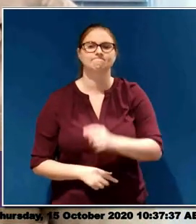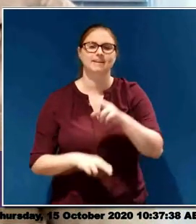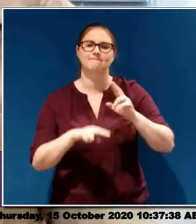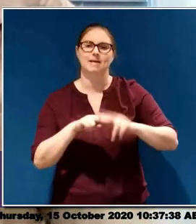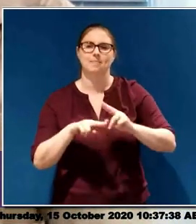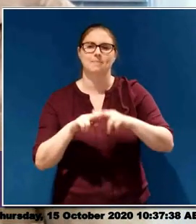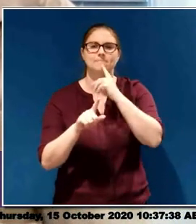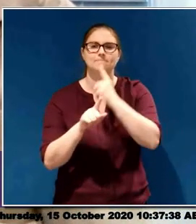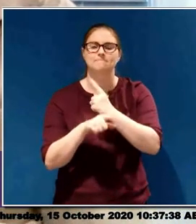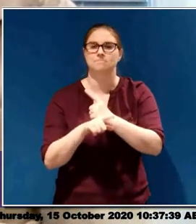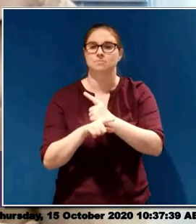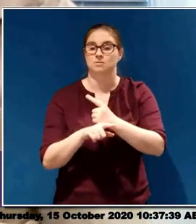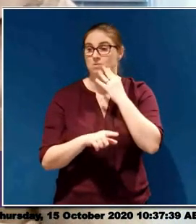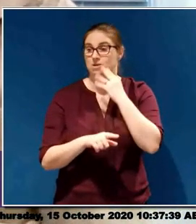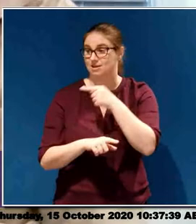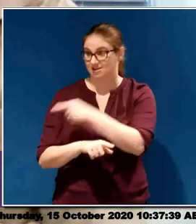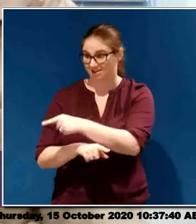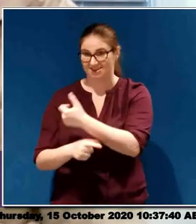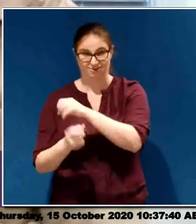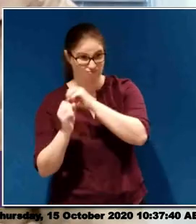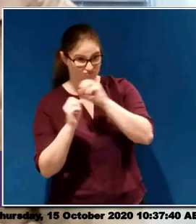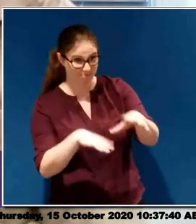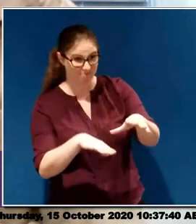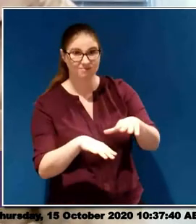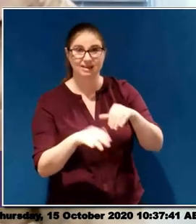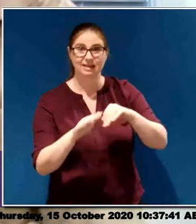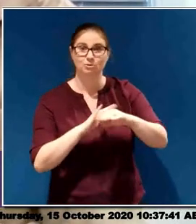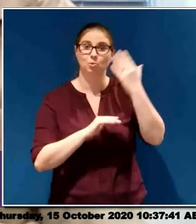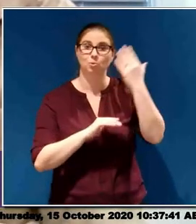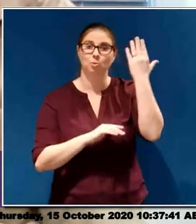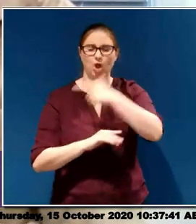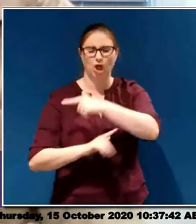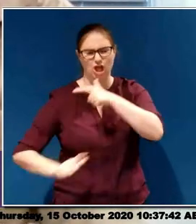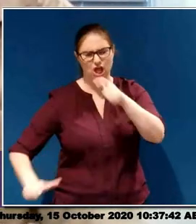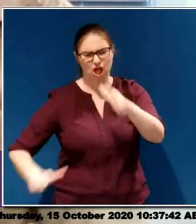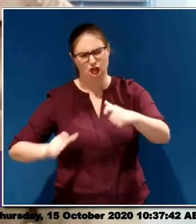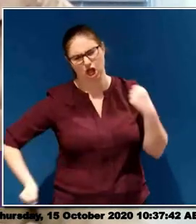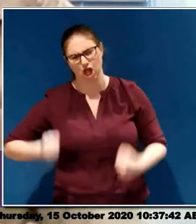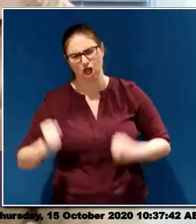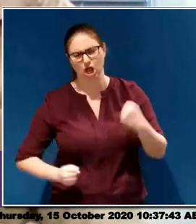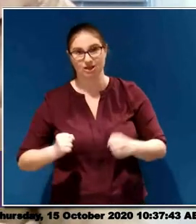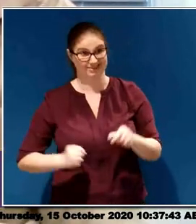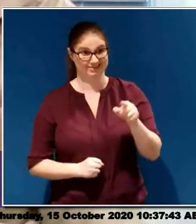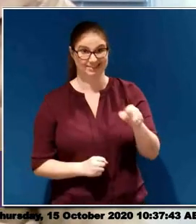screaming and kicking, this particular teacher would come to school earlier so